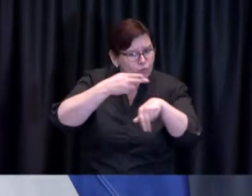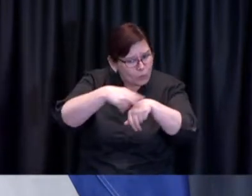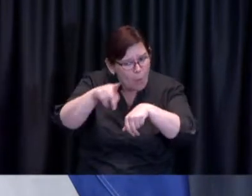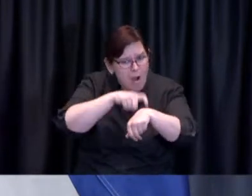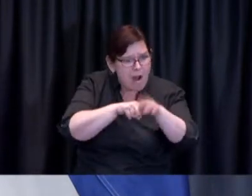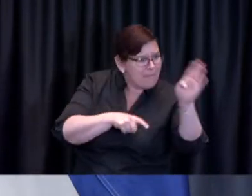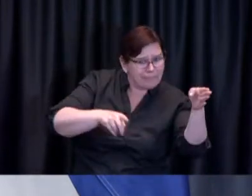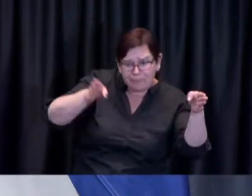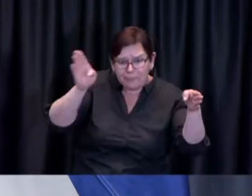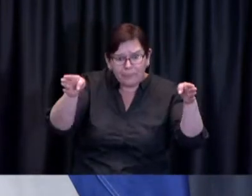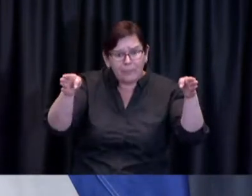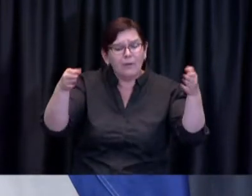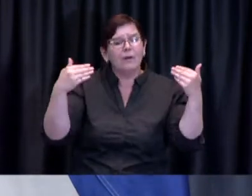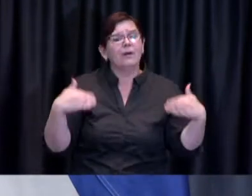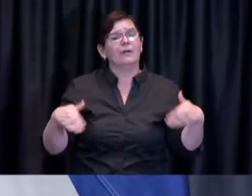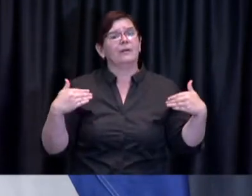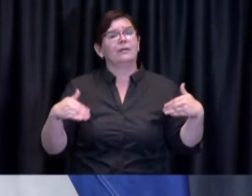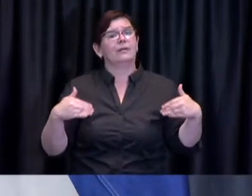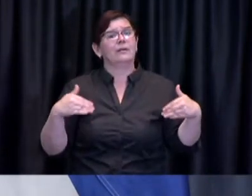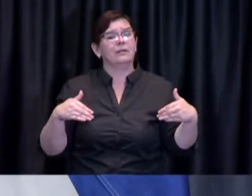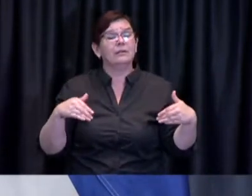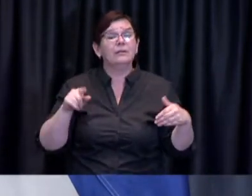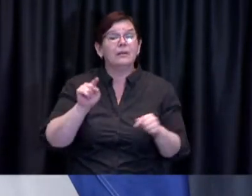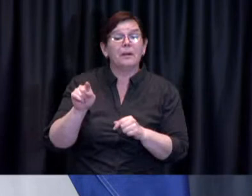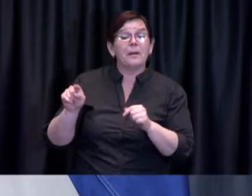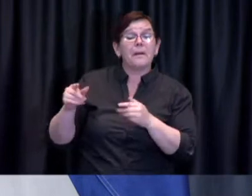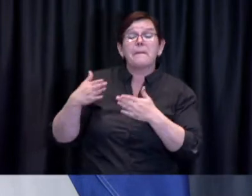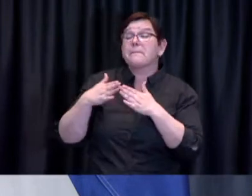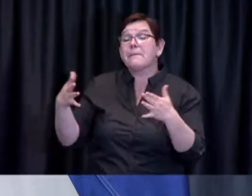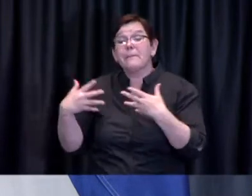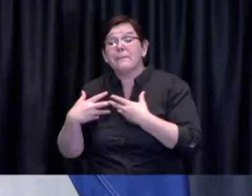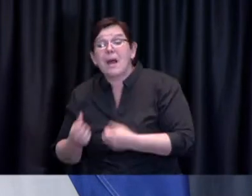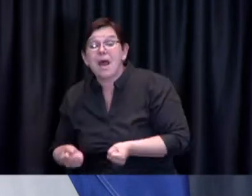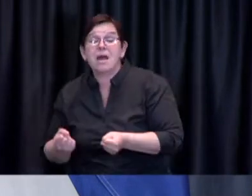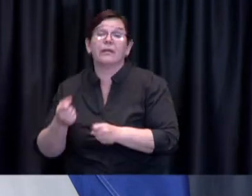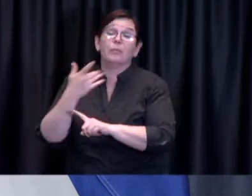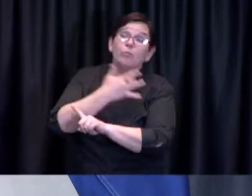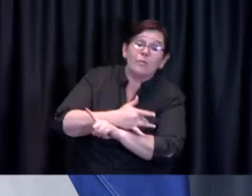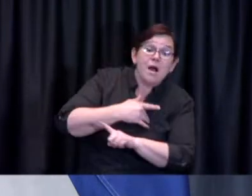out there by public health authorities by other provinces and indeed by other countries you know